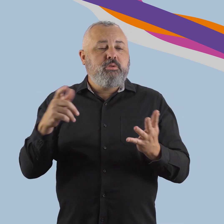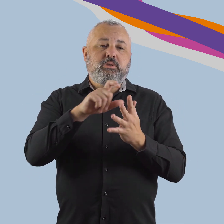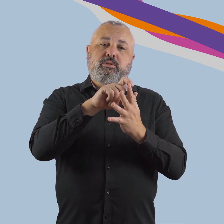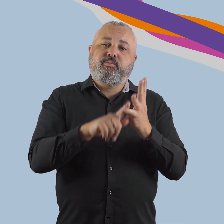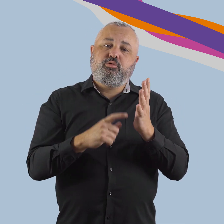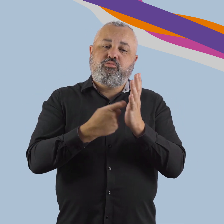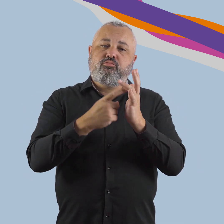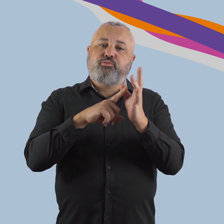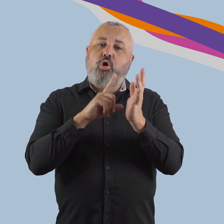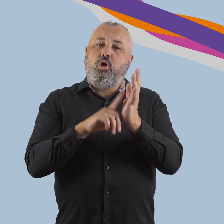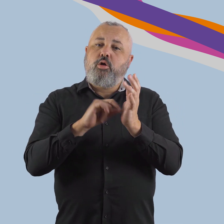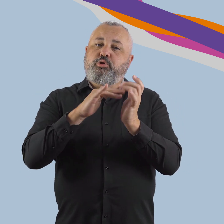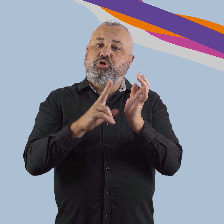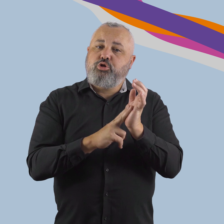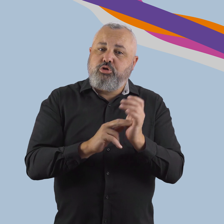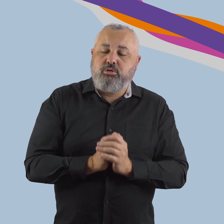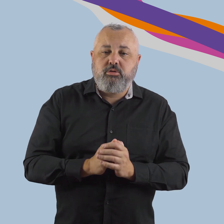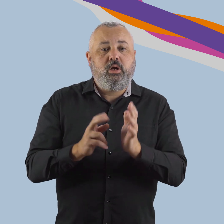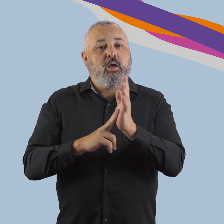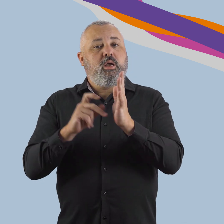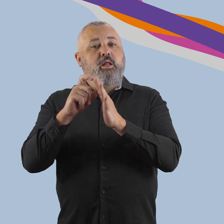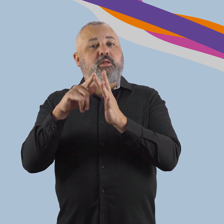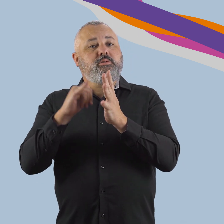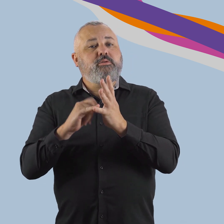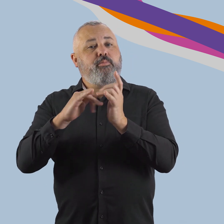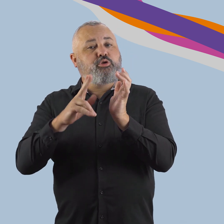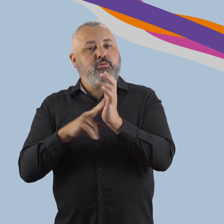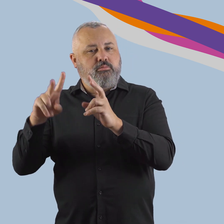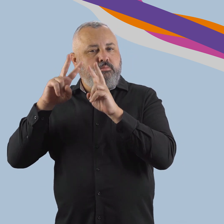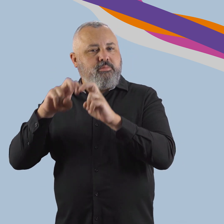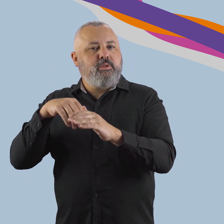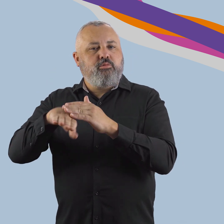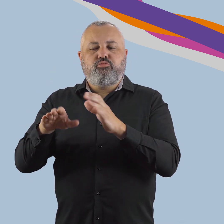through the Disability Royal Commission, own-motion inquiries from the NDIS Commission into